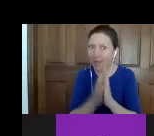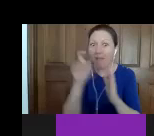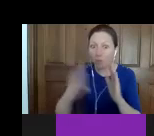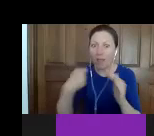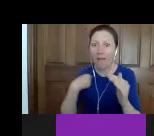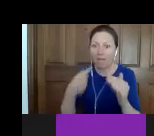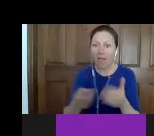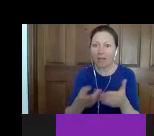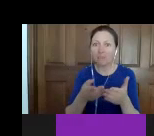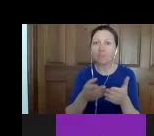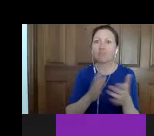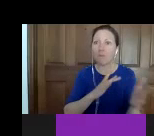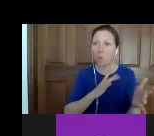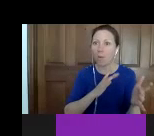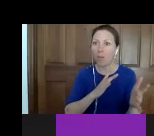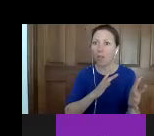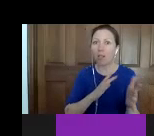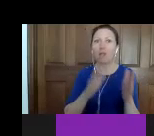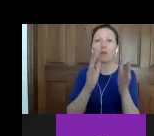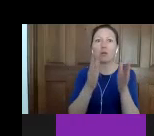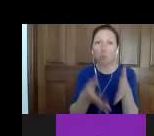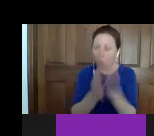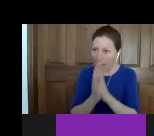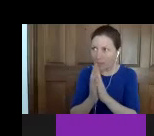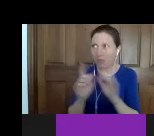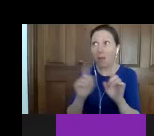But it is a reasonable request. You need to know where you are at your job. You need to